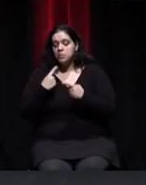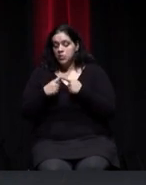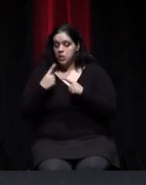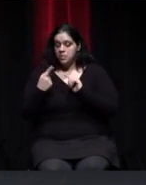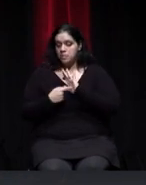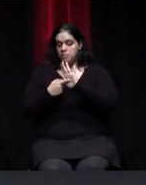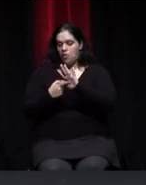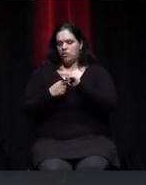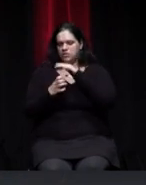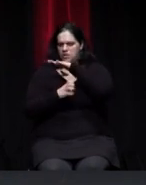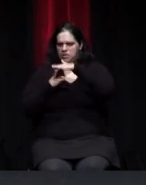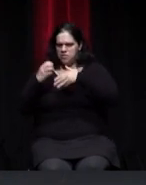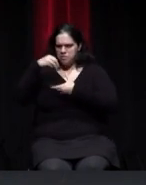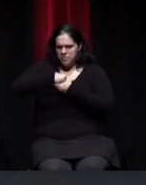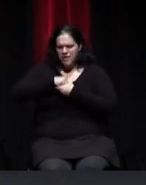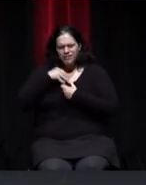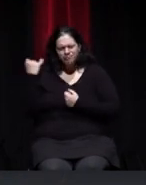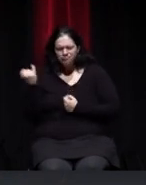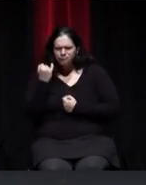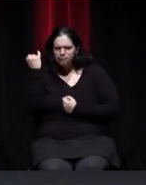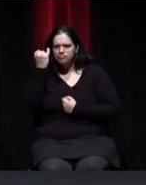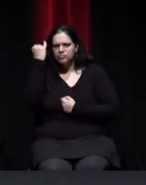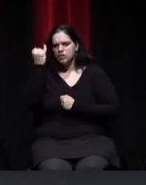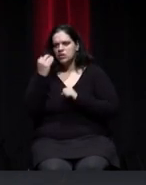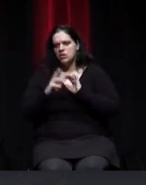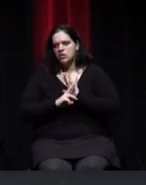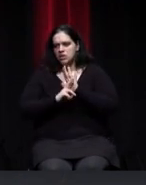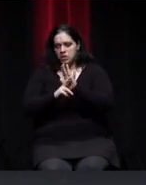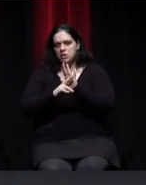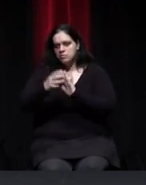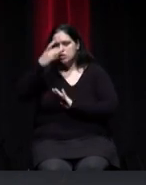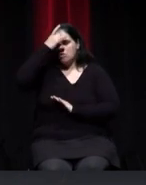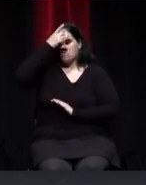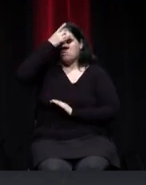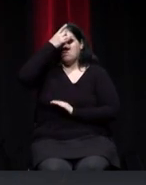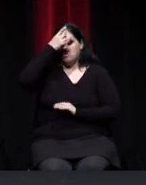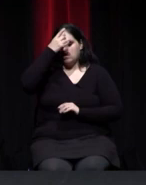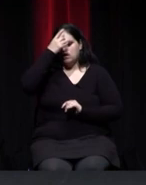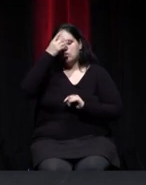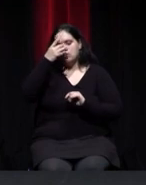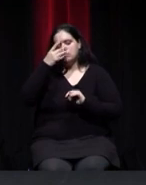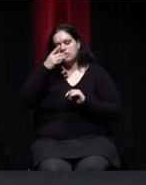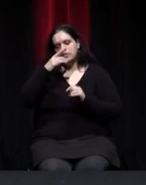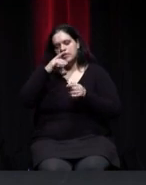that which would represent the, let's say, libertarian ideals